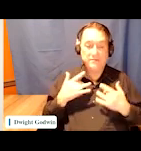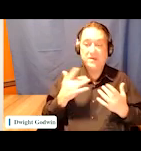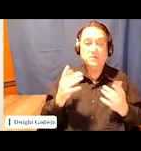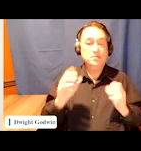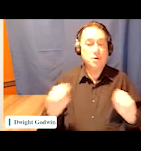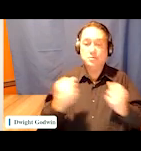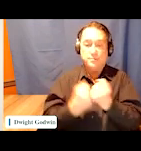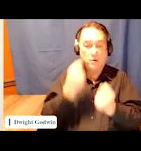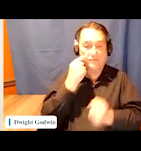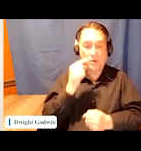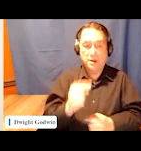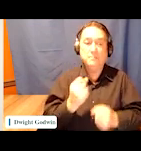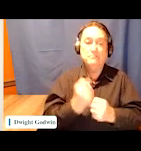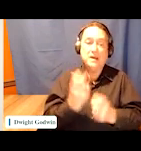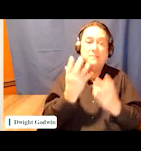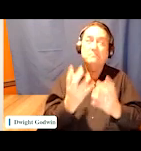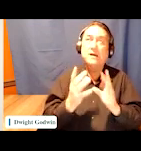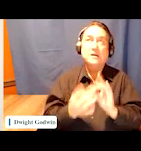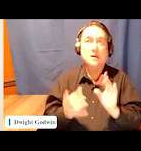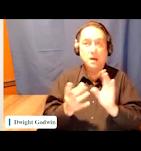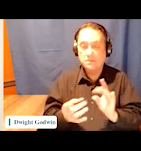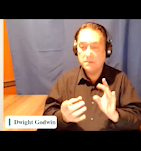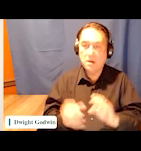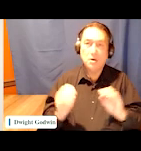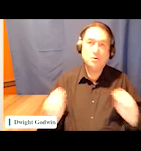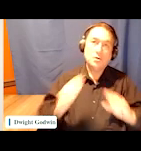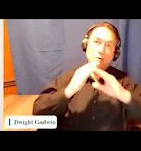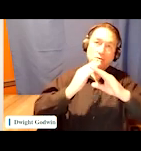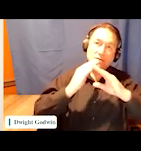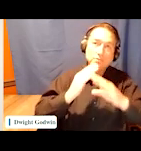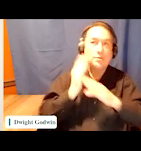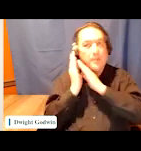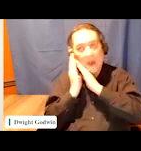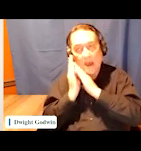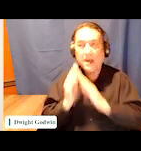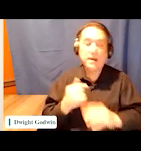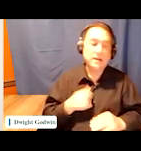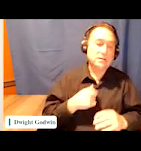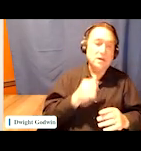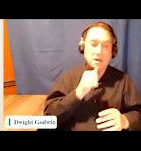He made many comments saying, "There's no shelter beds. I'm having issues calling 211."